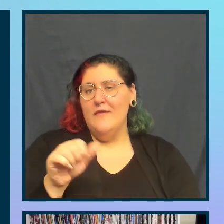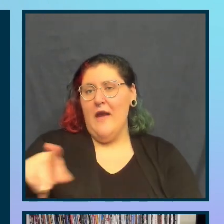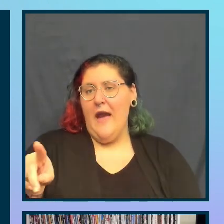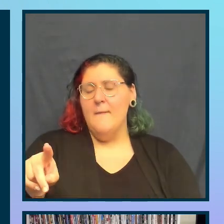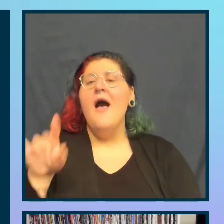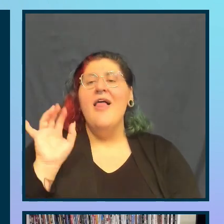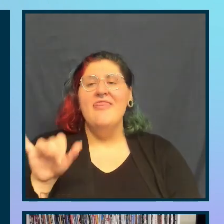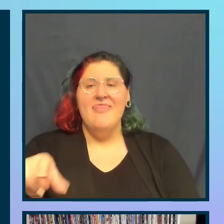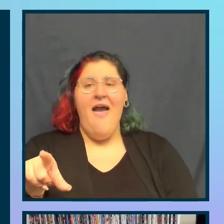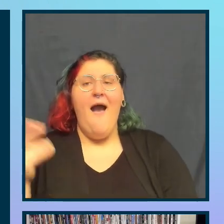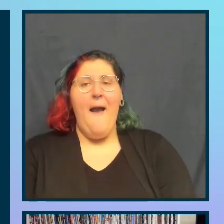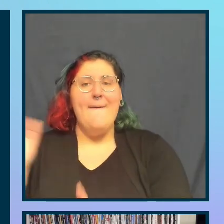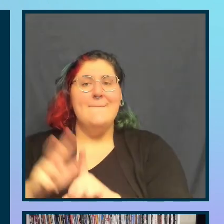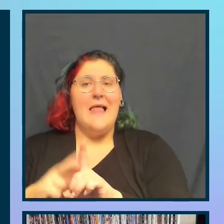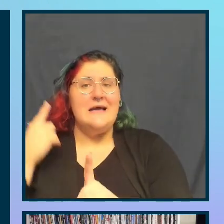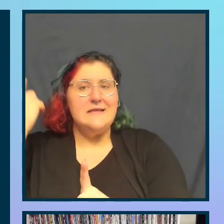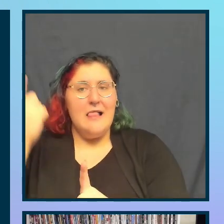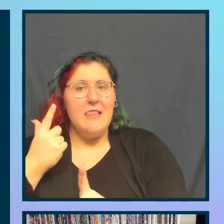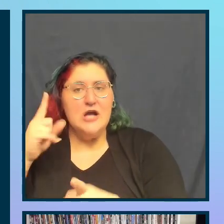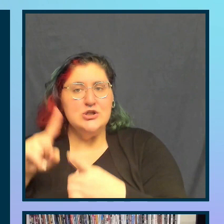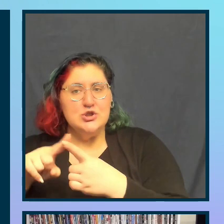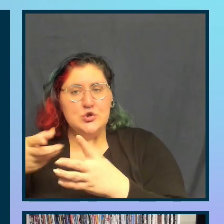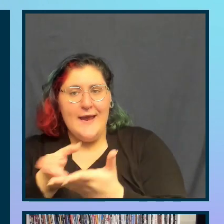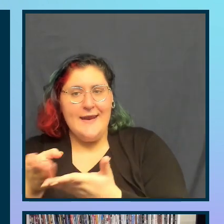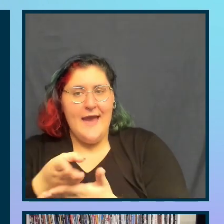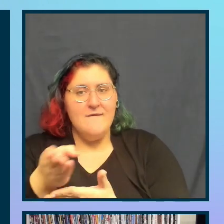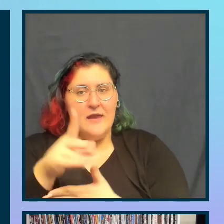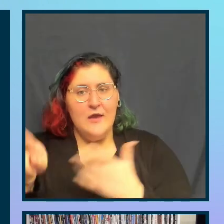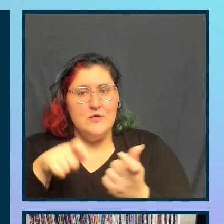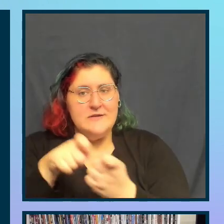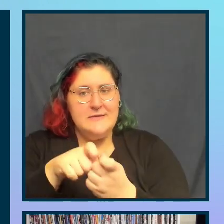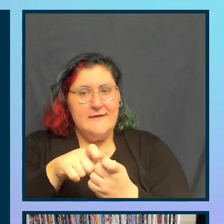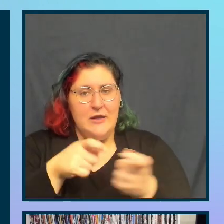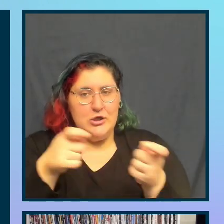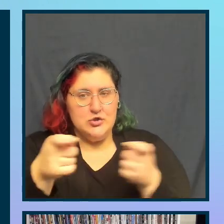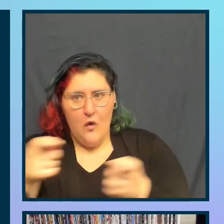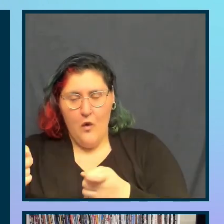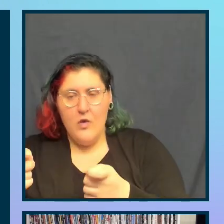For example, iOS devices would receive the touchable opacity component,